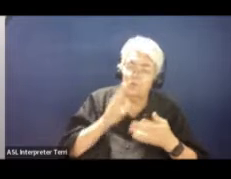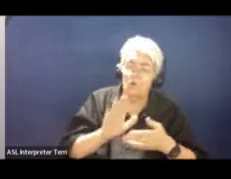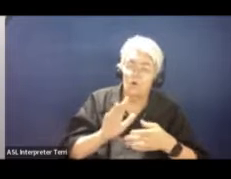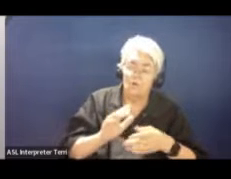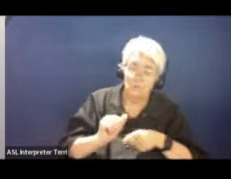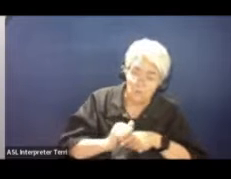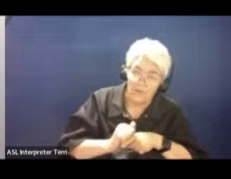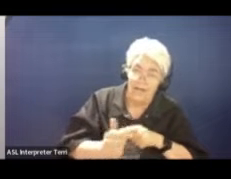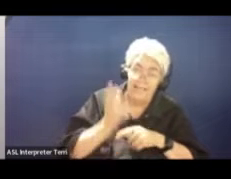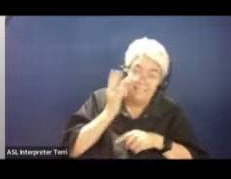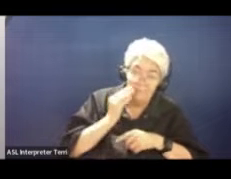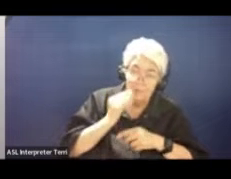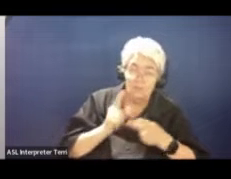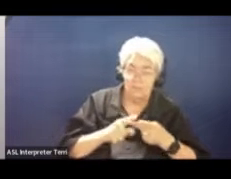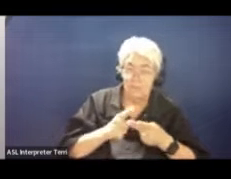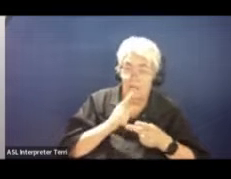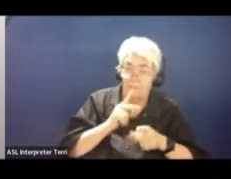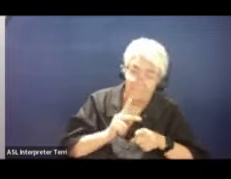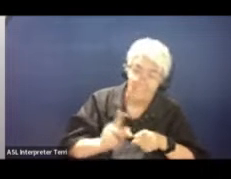follow the conversation to meet the client where they're at.